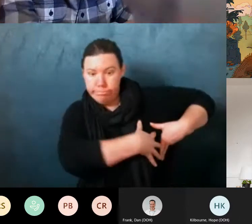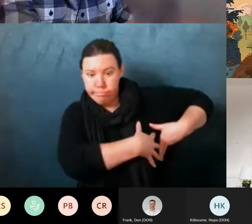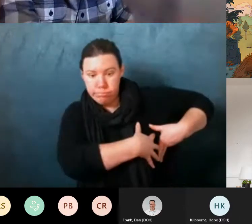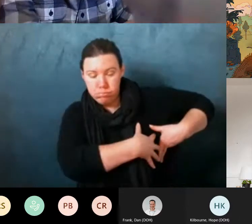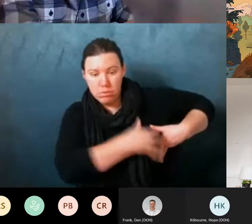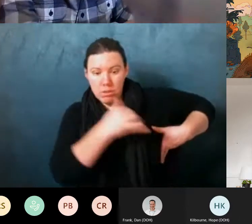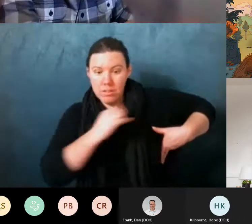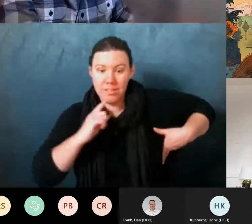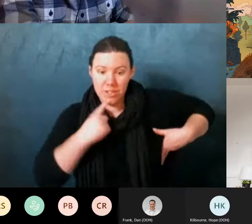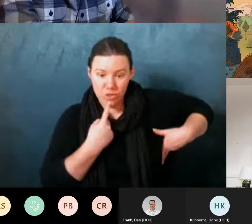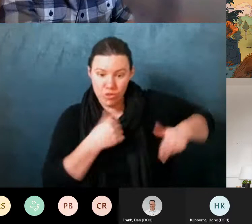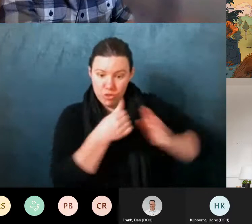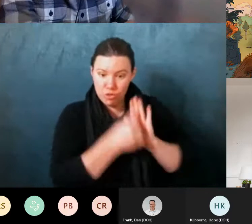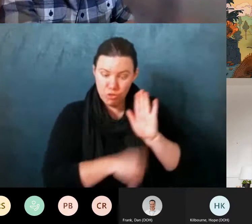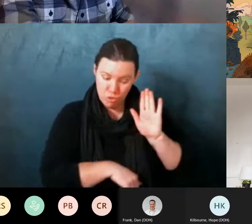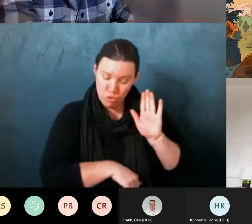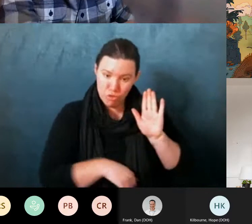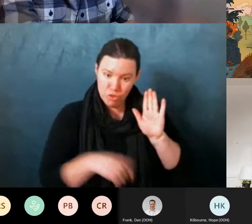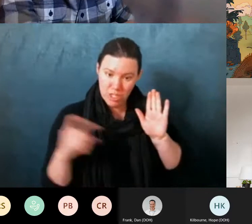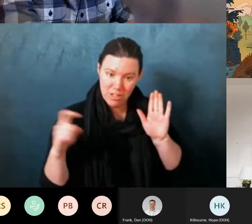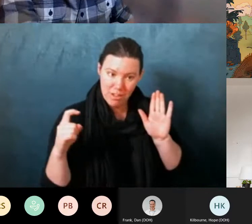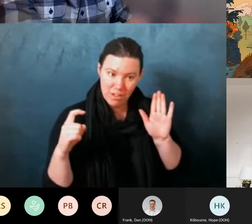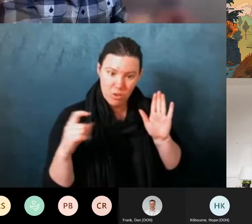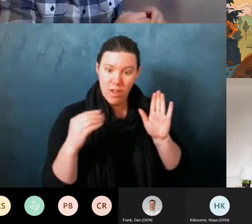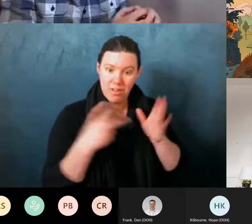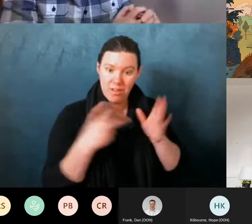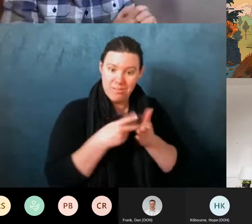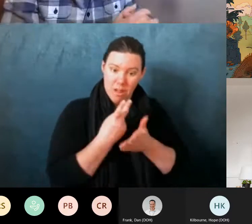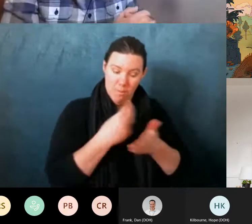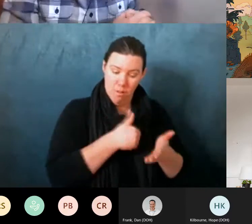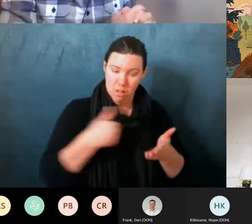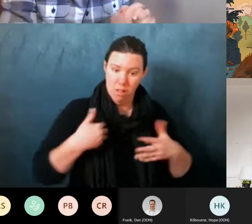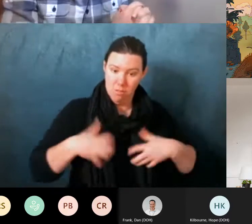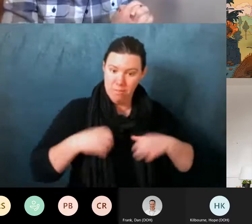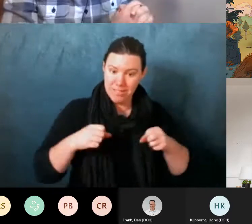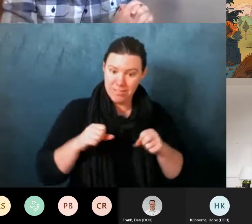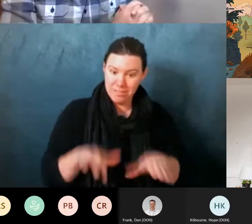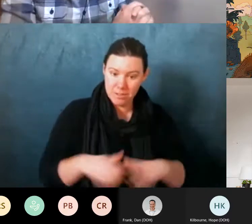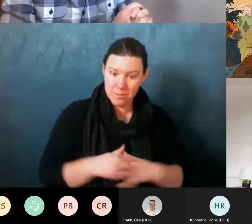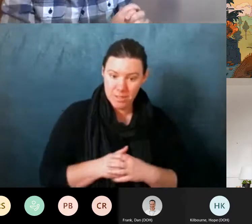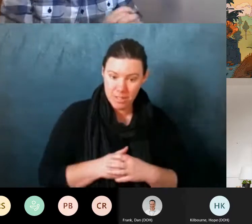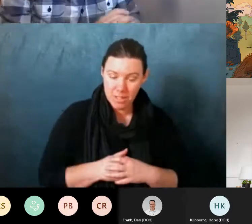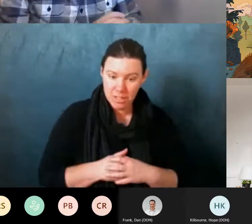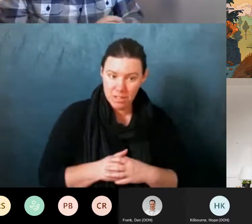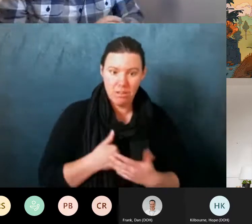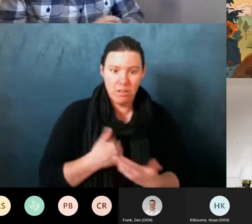healthcare providers existing, getting more education and developing some empathy